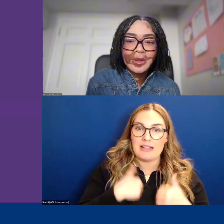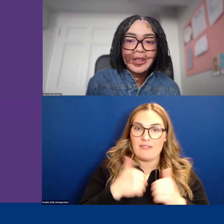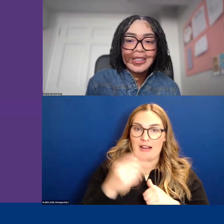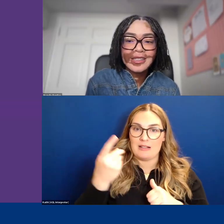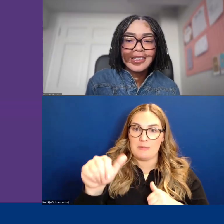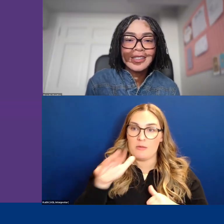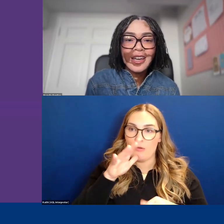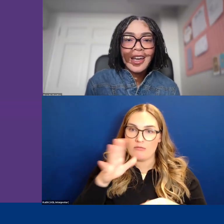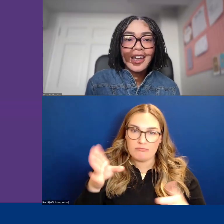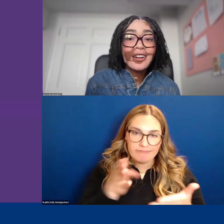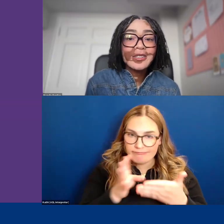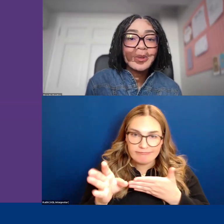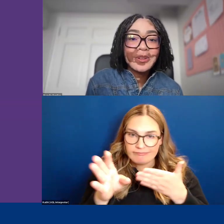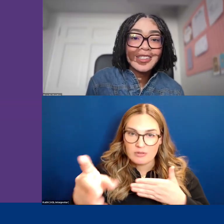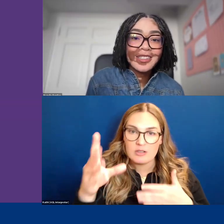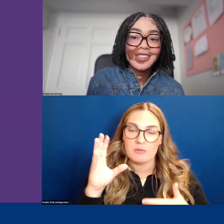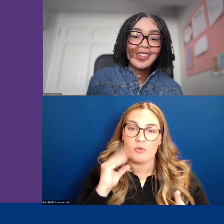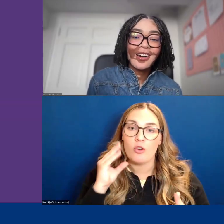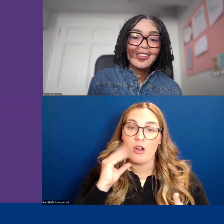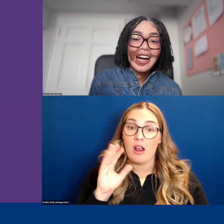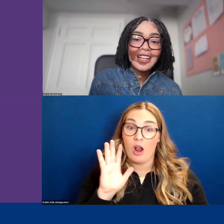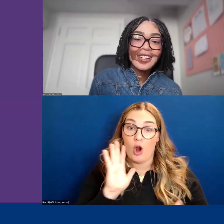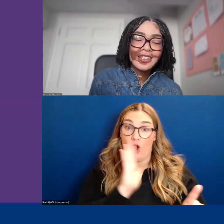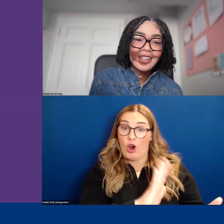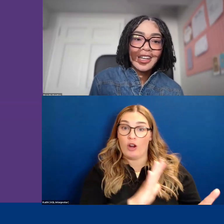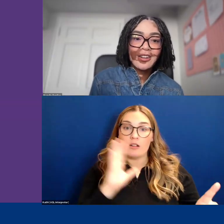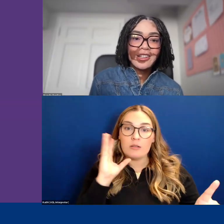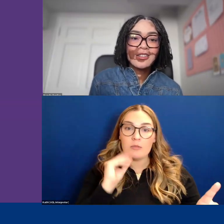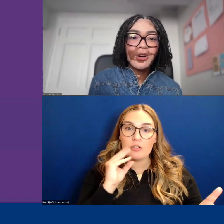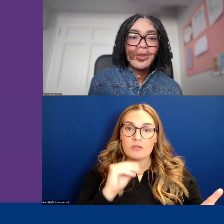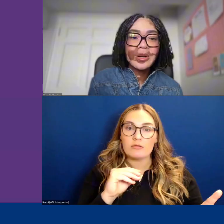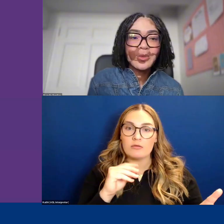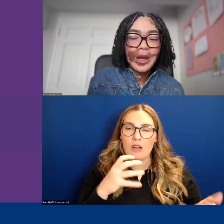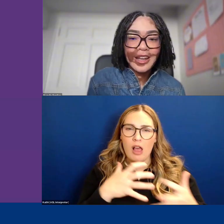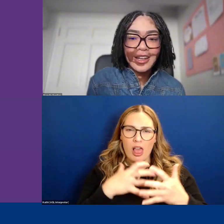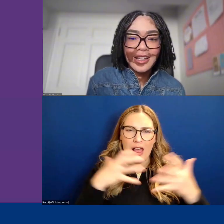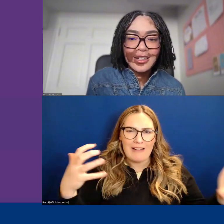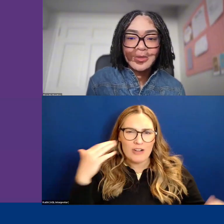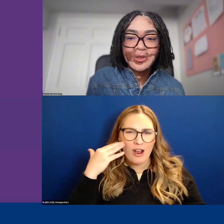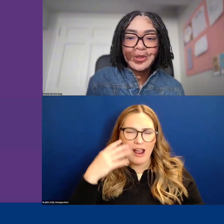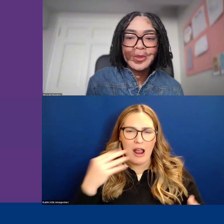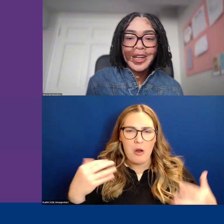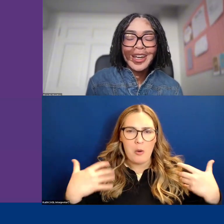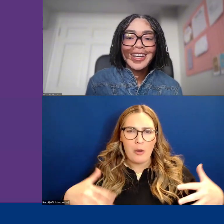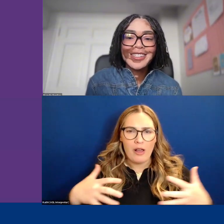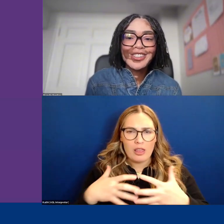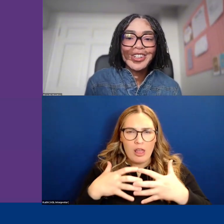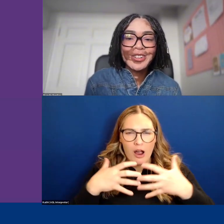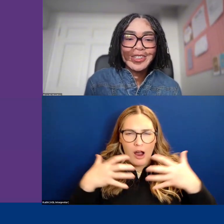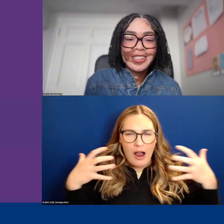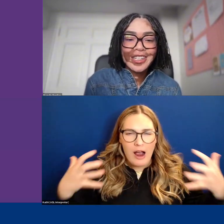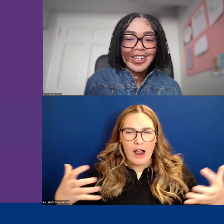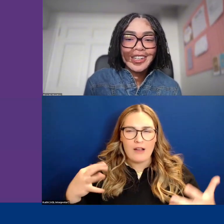experiences. And her experiences are knowledge and they carry so much weight in this room and she's generously